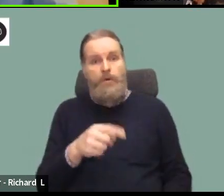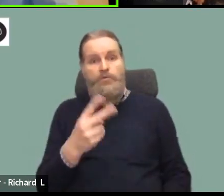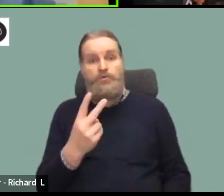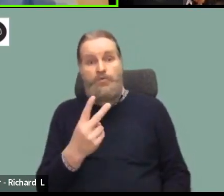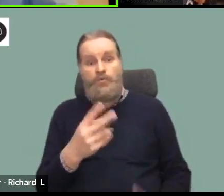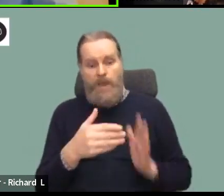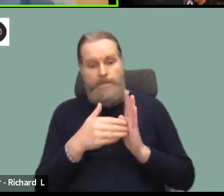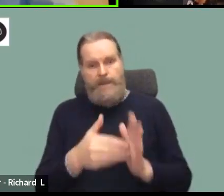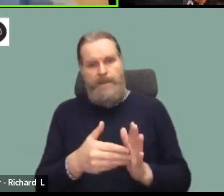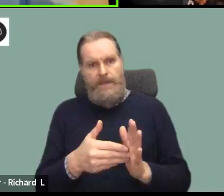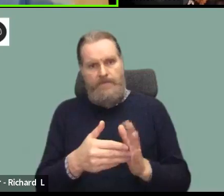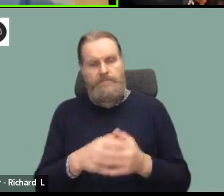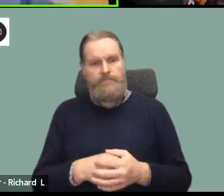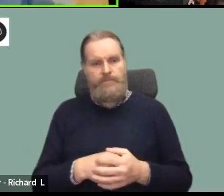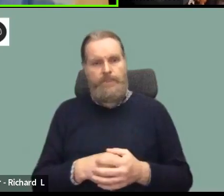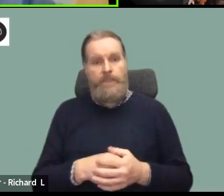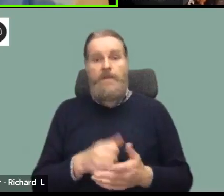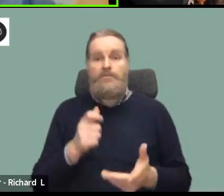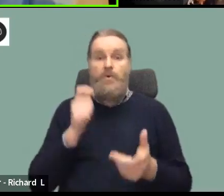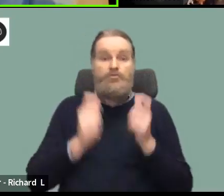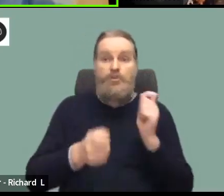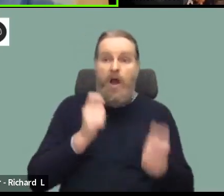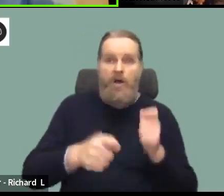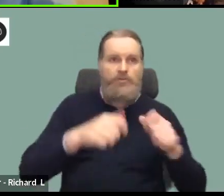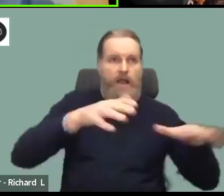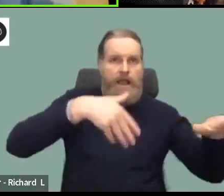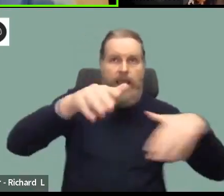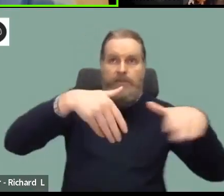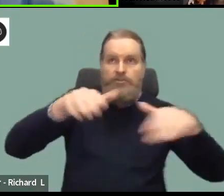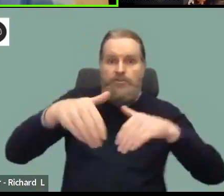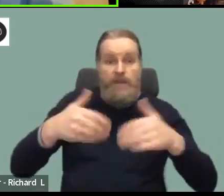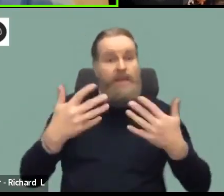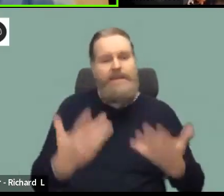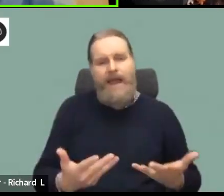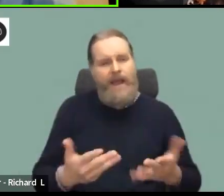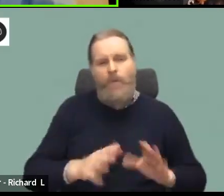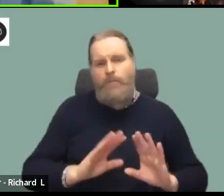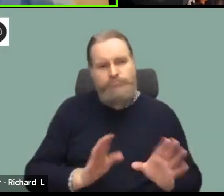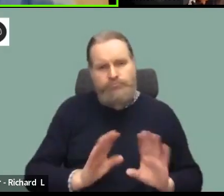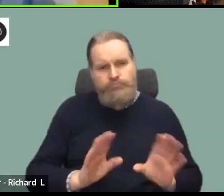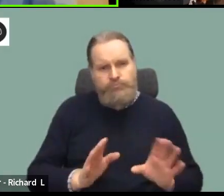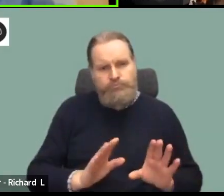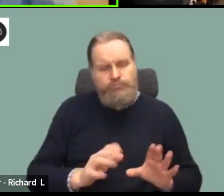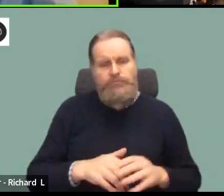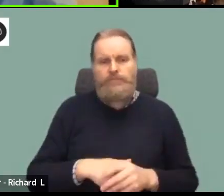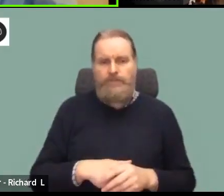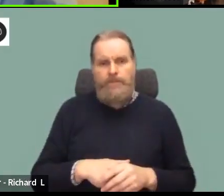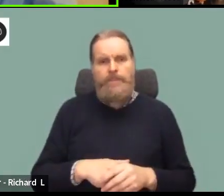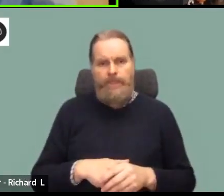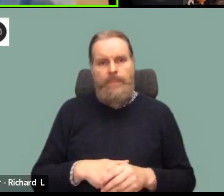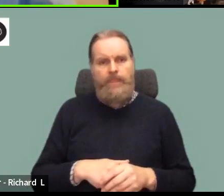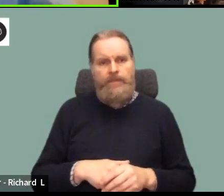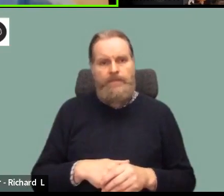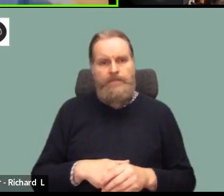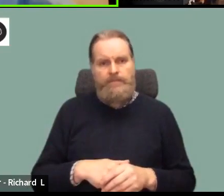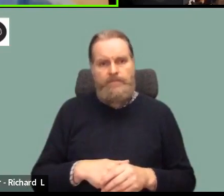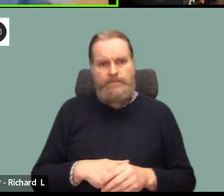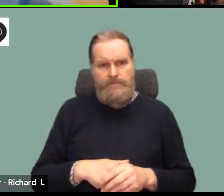million pounds. So, the reason why not So, the reason we're not putting up 11 now is because we are are going to start using our. central central strike funds to pay for